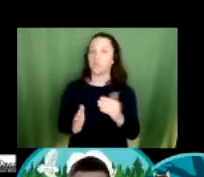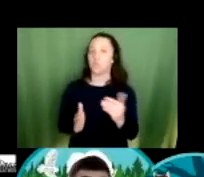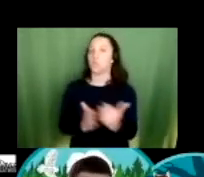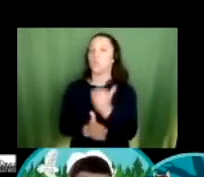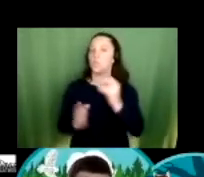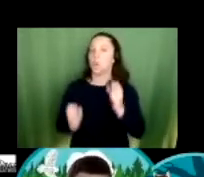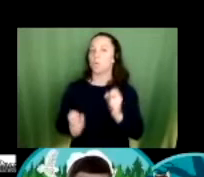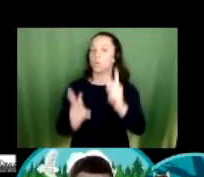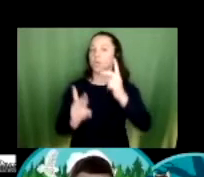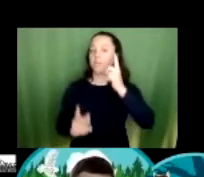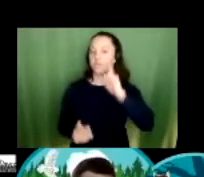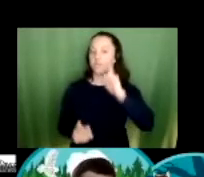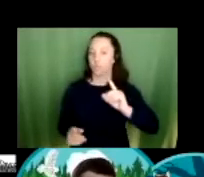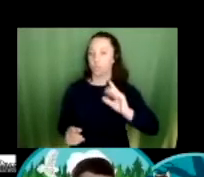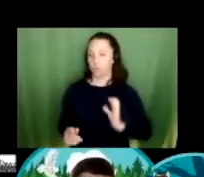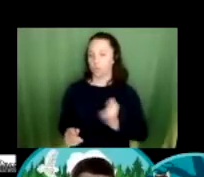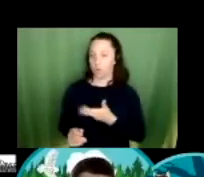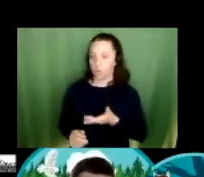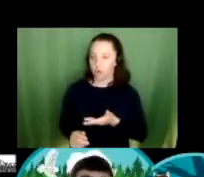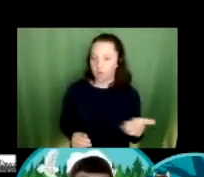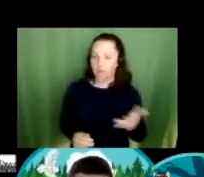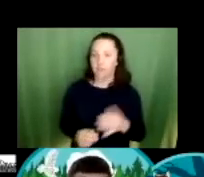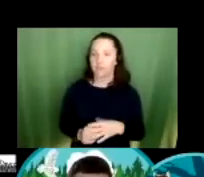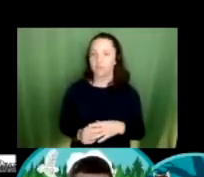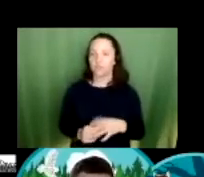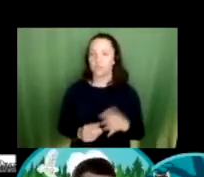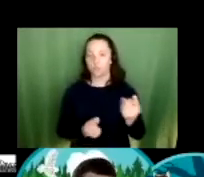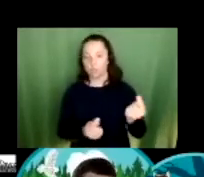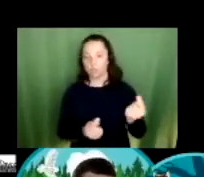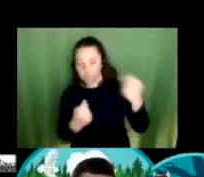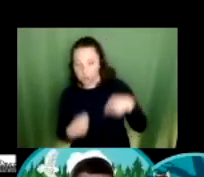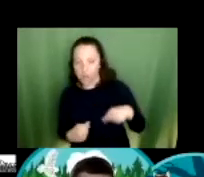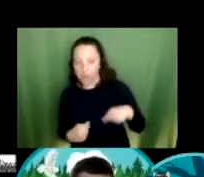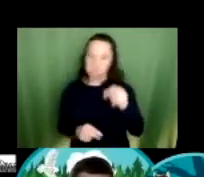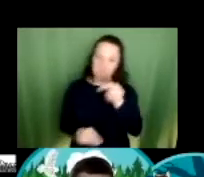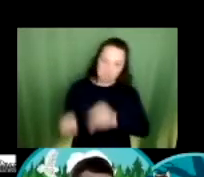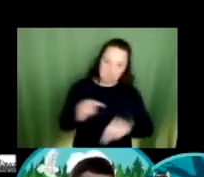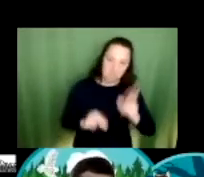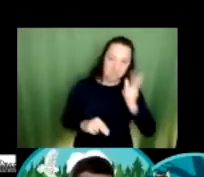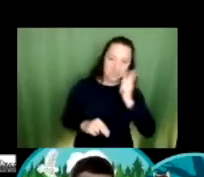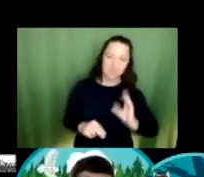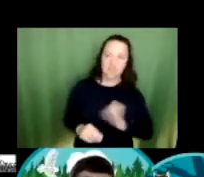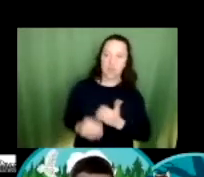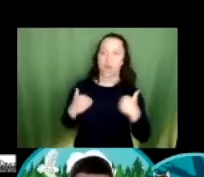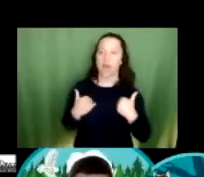our guest to come and see our animals when we have limited capacity at the time.